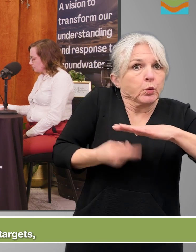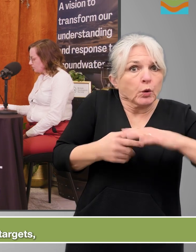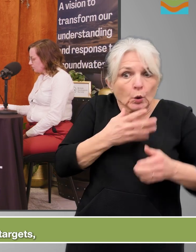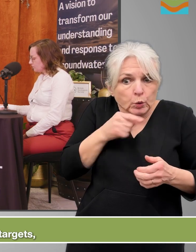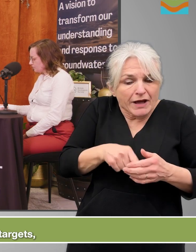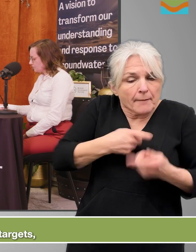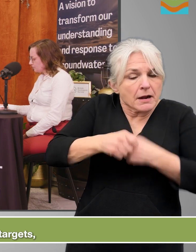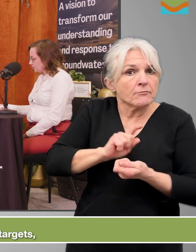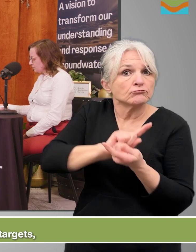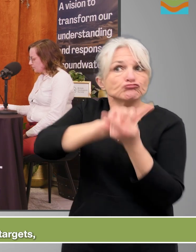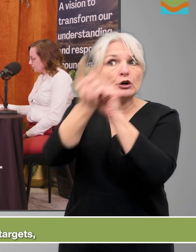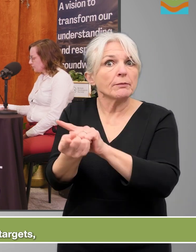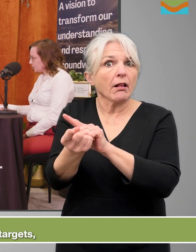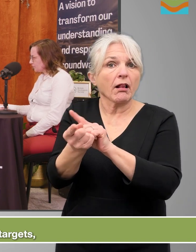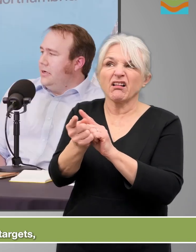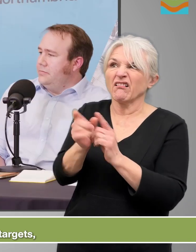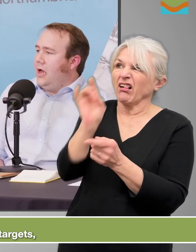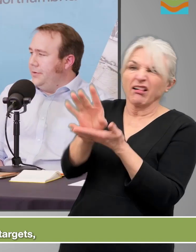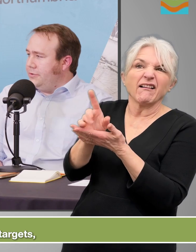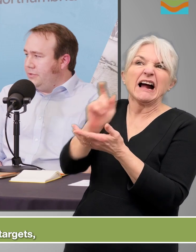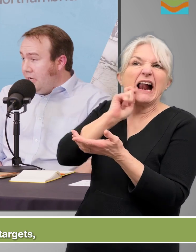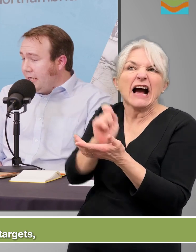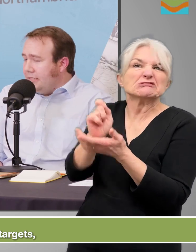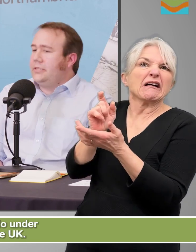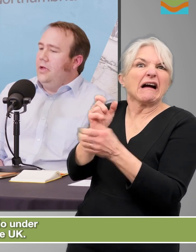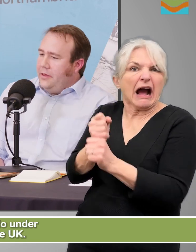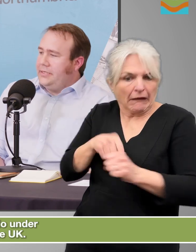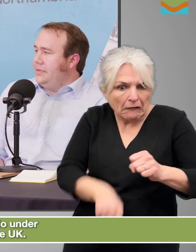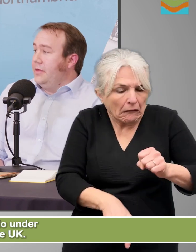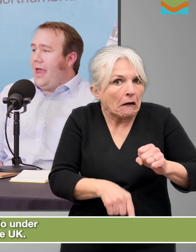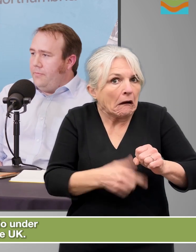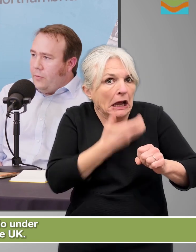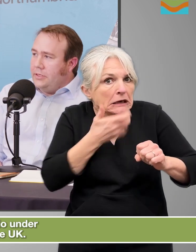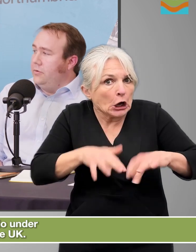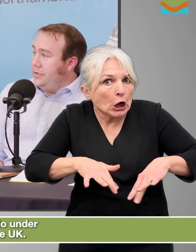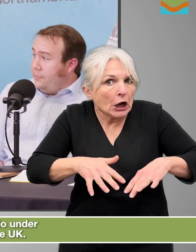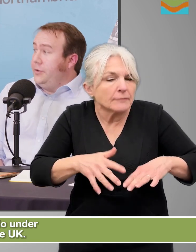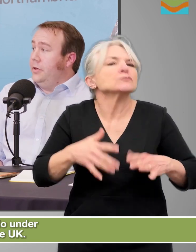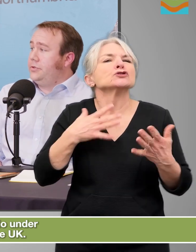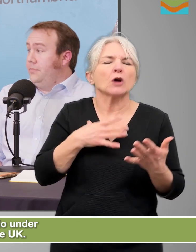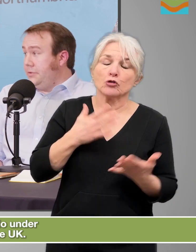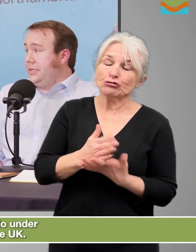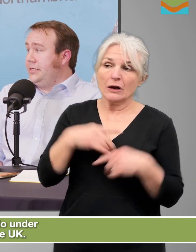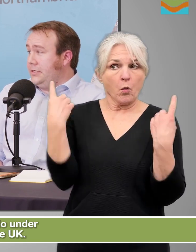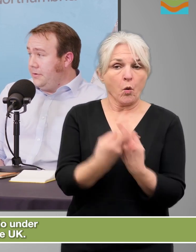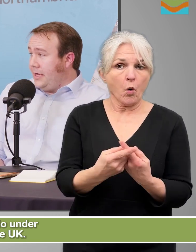want to hit our carbon neutral targets, this is something that we can do under pretty much most cities in the UK.